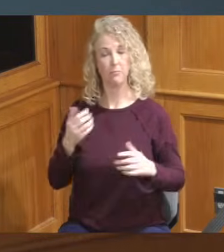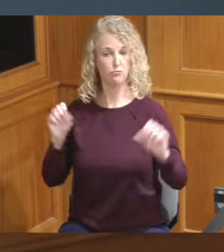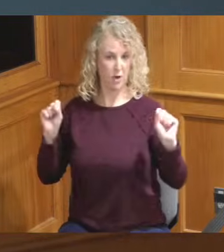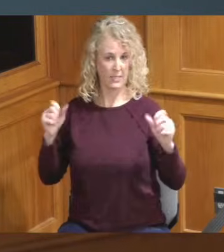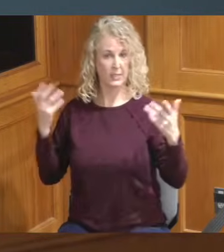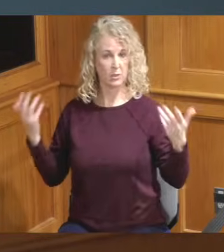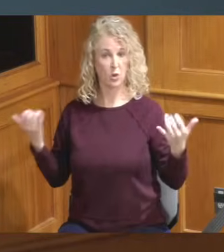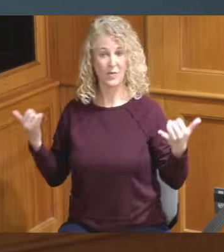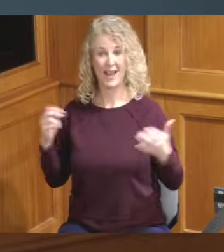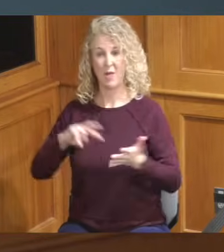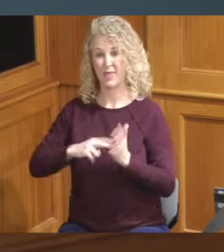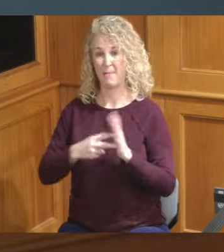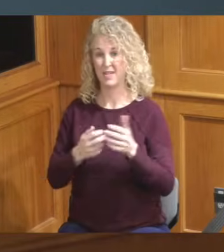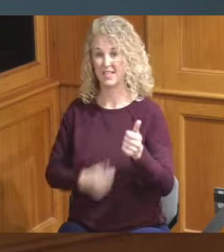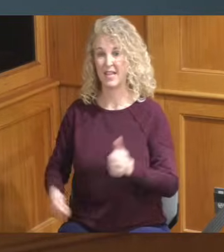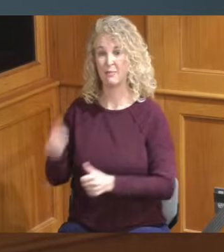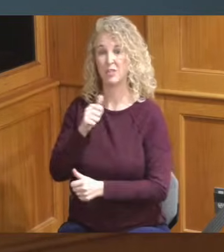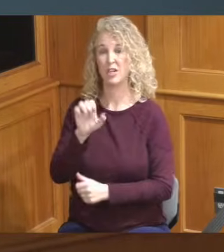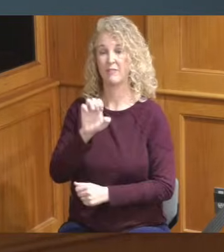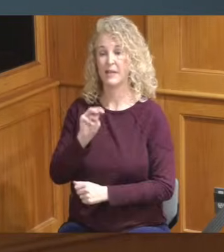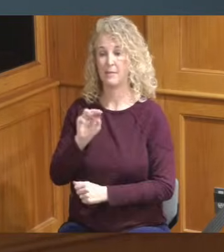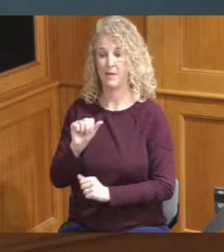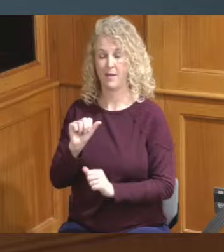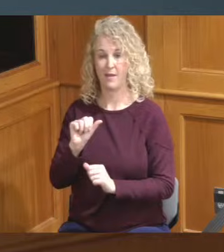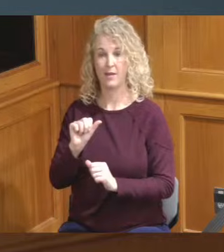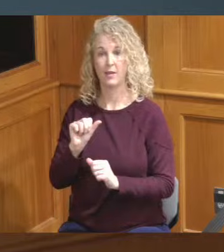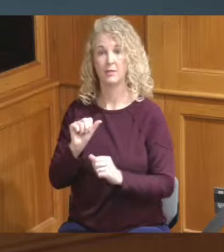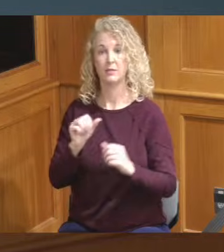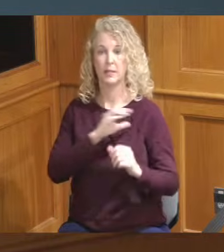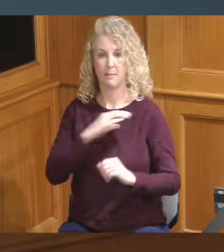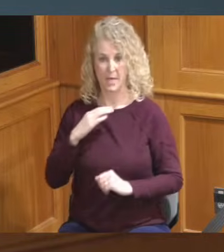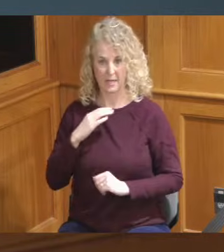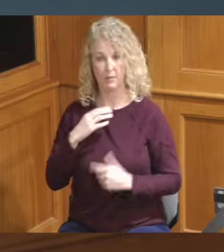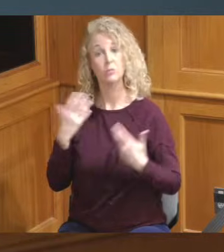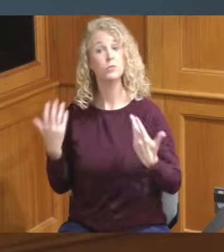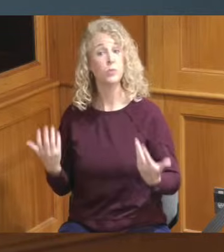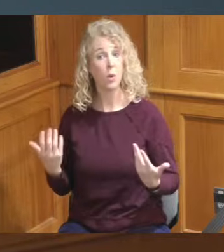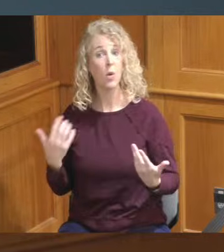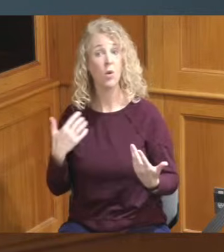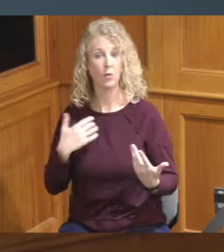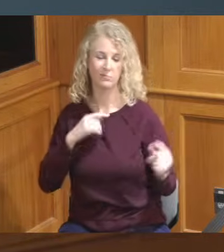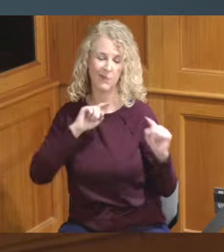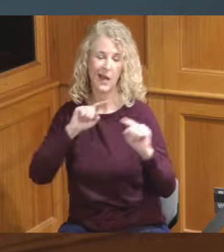now the chair of our emergency management agency executive committee. So I attended that committee